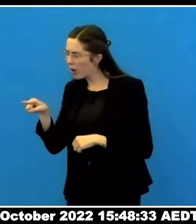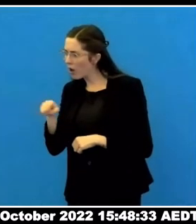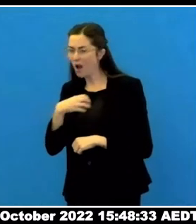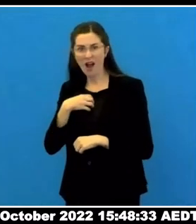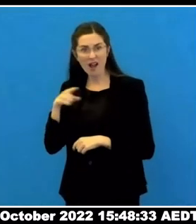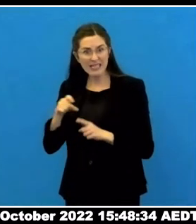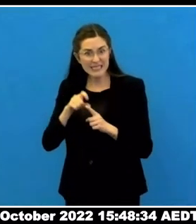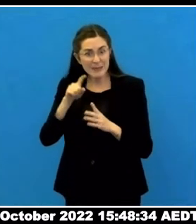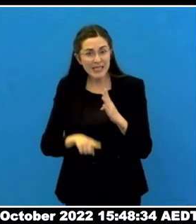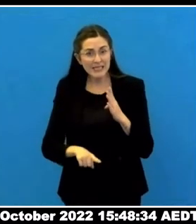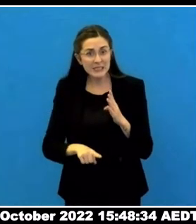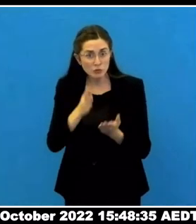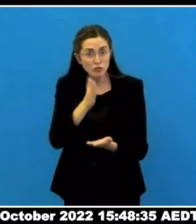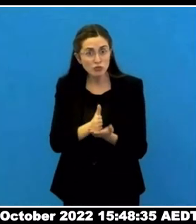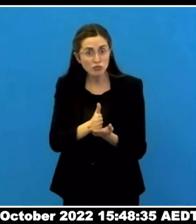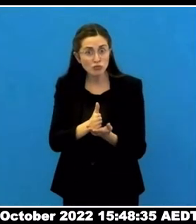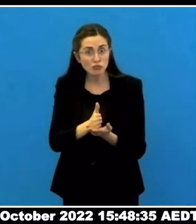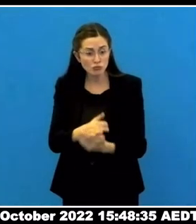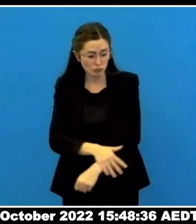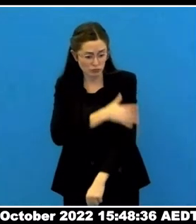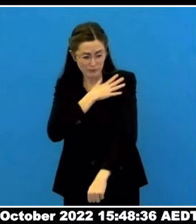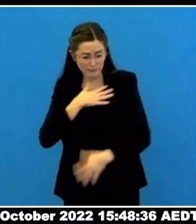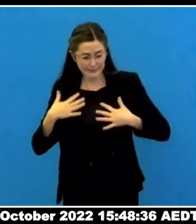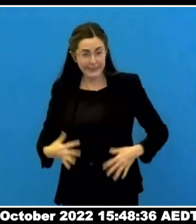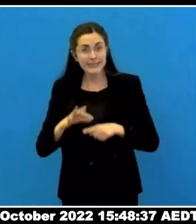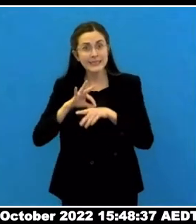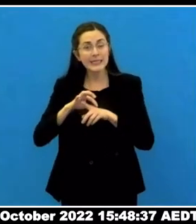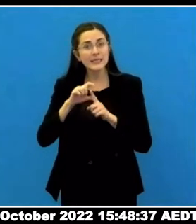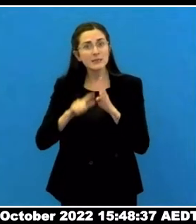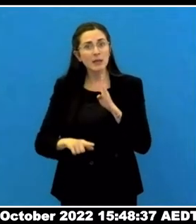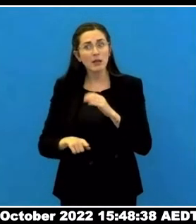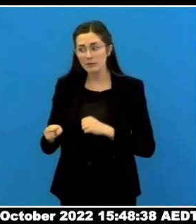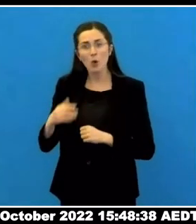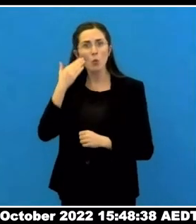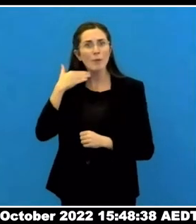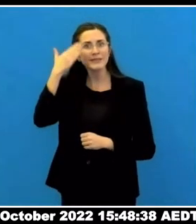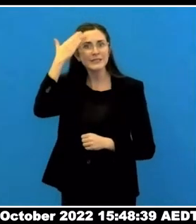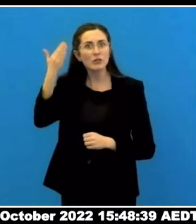And no one talked to her about disability. And she don't know not maternity child care,